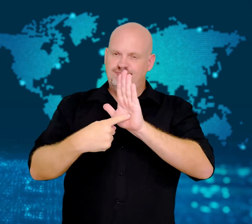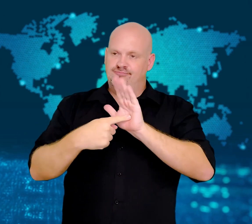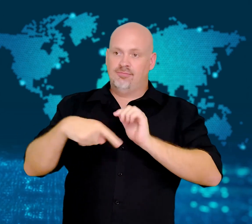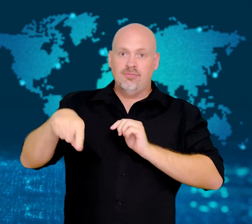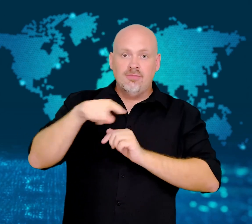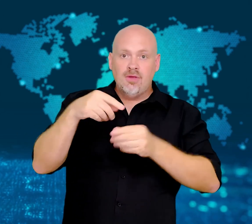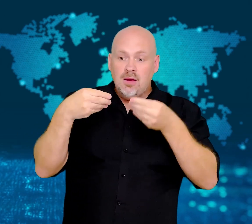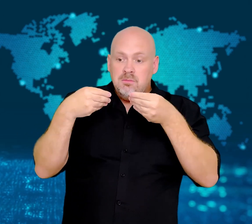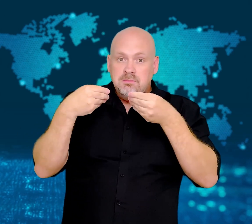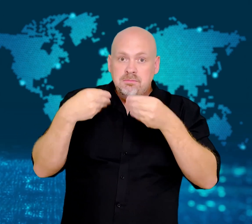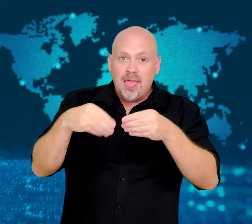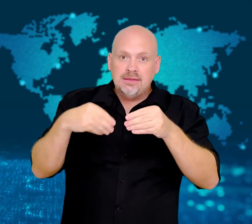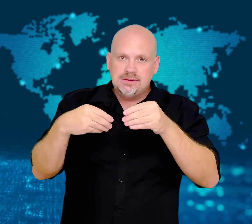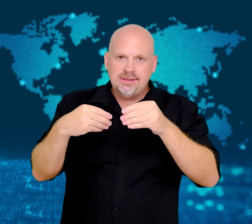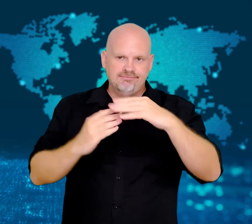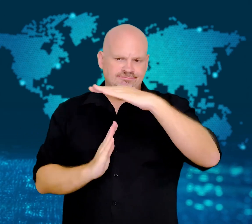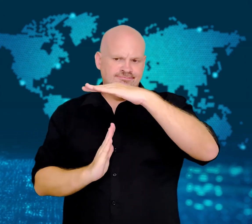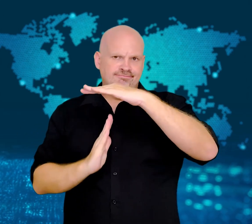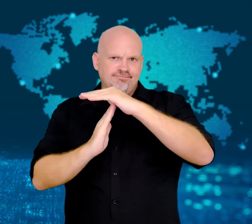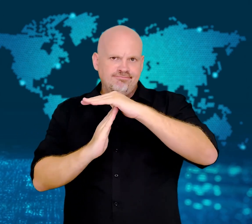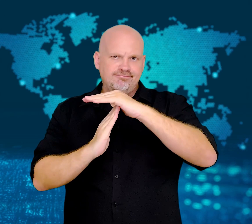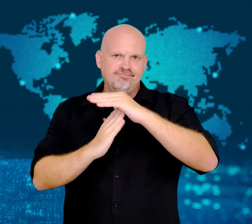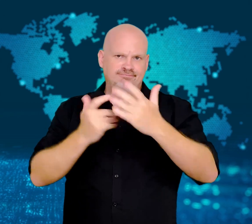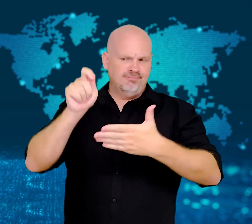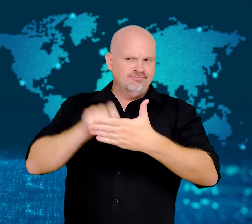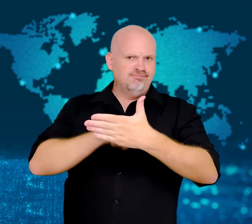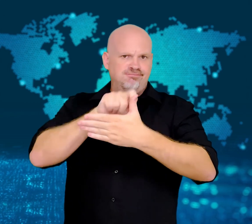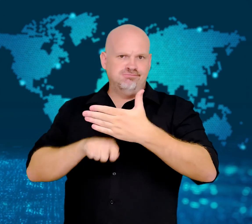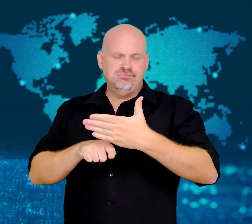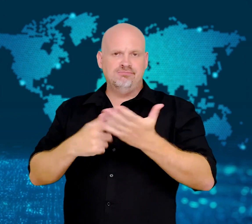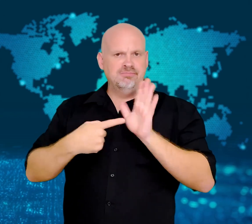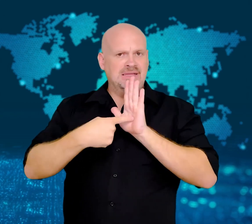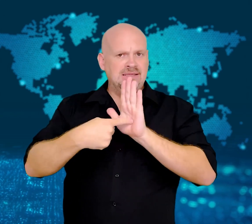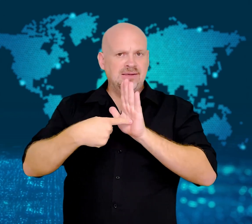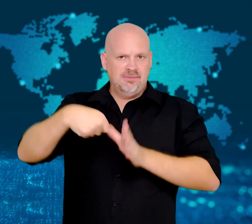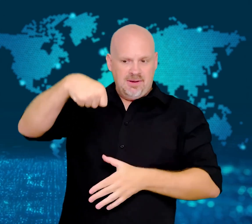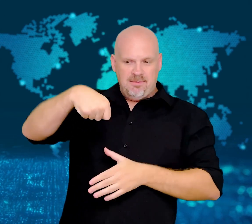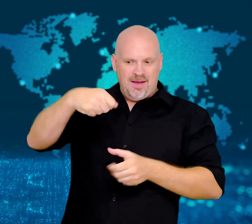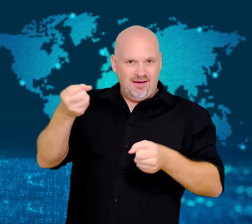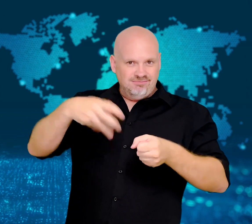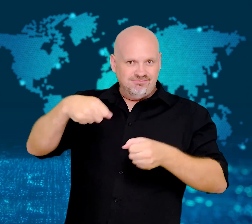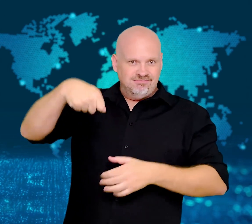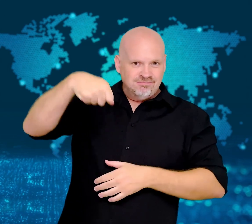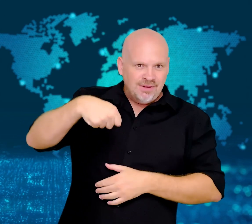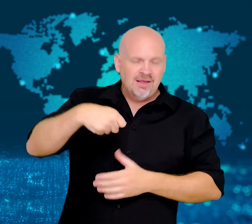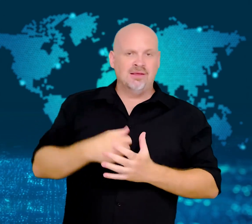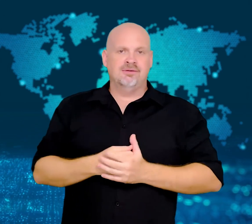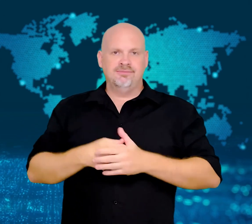including plastic bags, plastic cutlery, take-out containers,